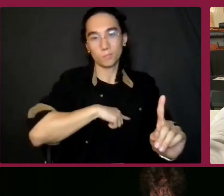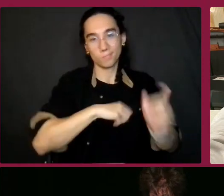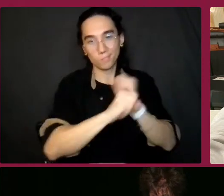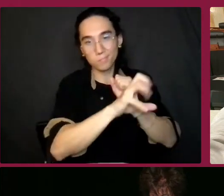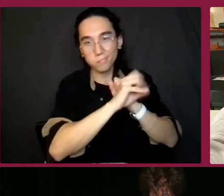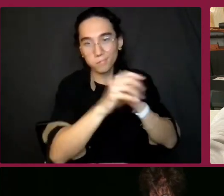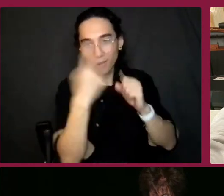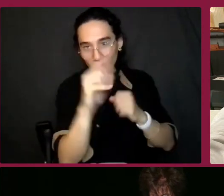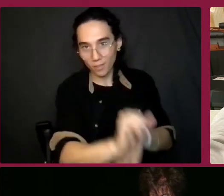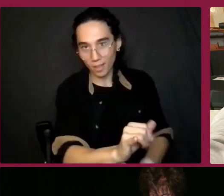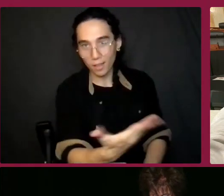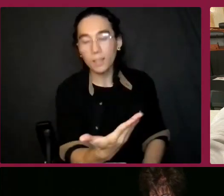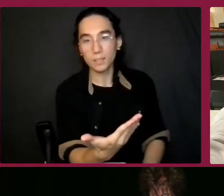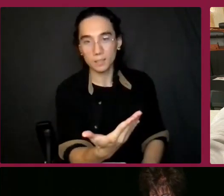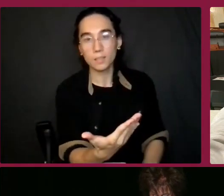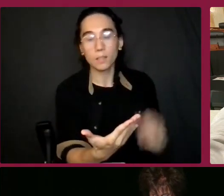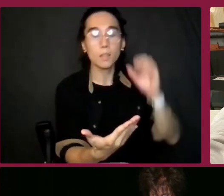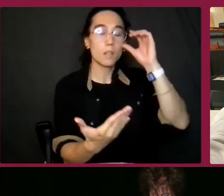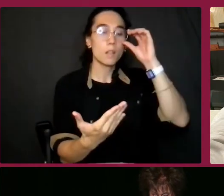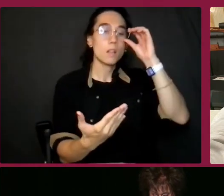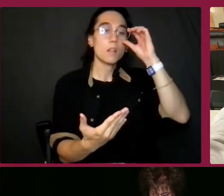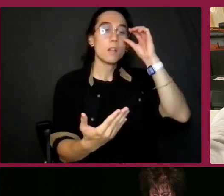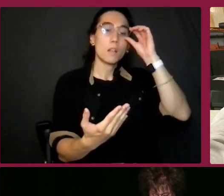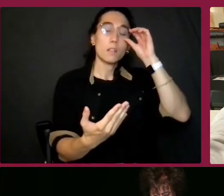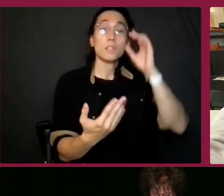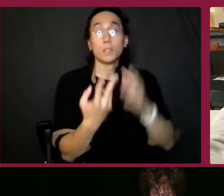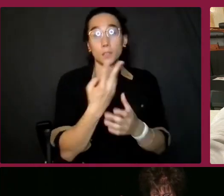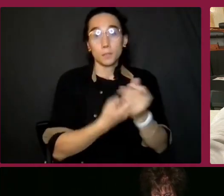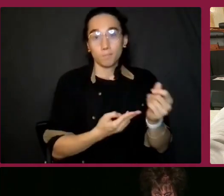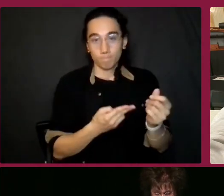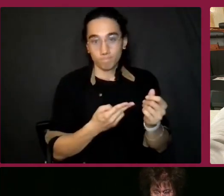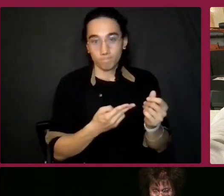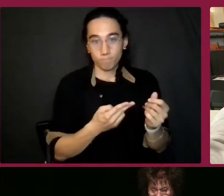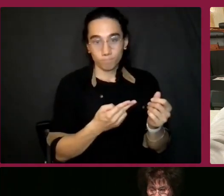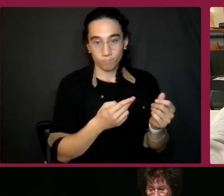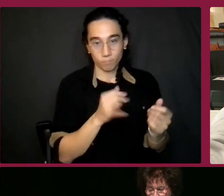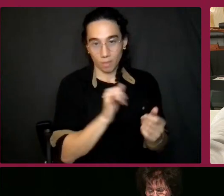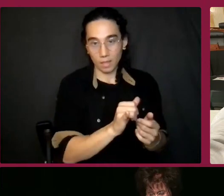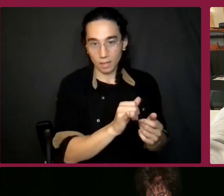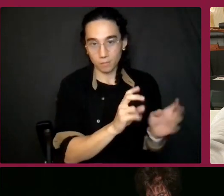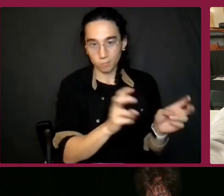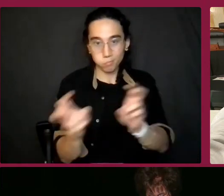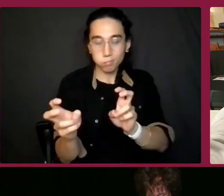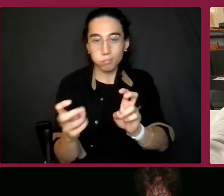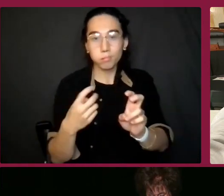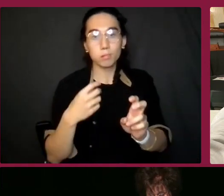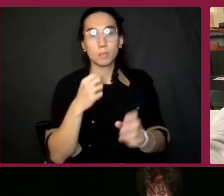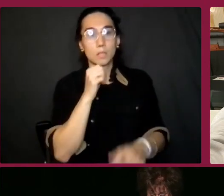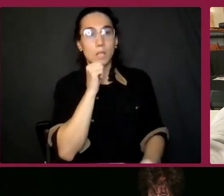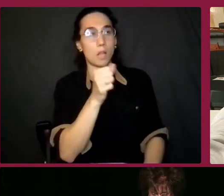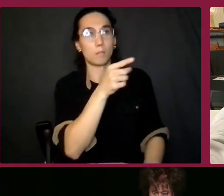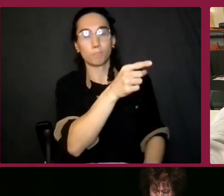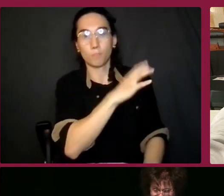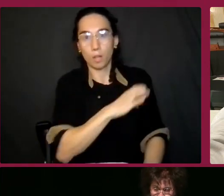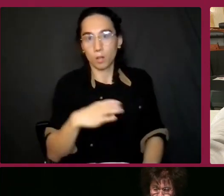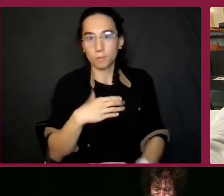Both of those things, they were not acted upon before, uh, Congress went into recess, but interestingly enough,